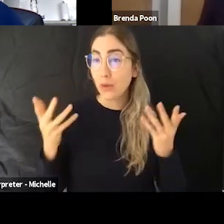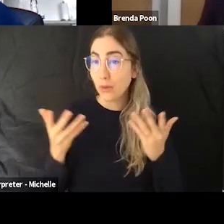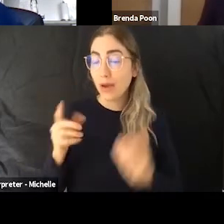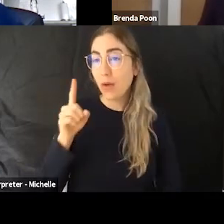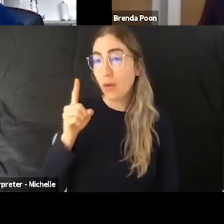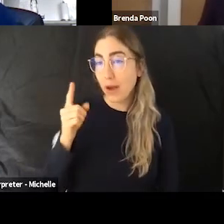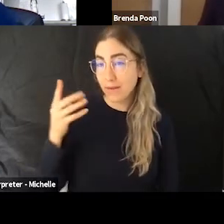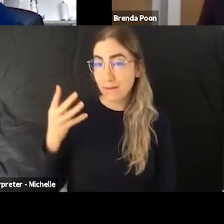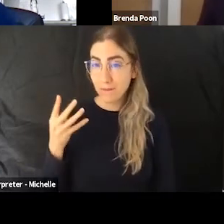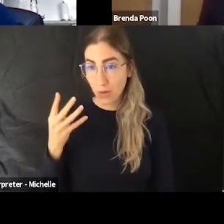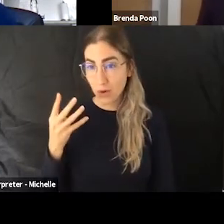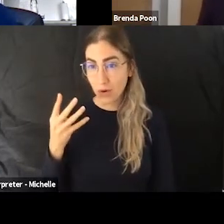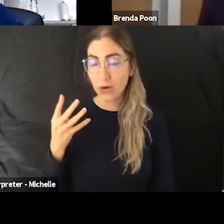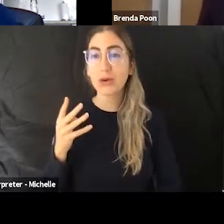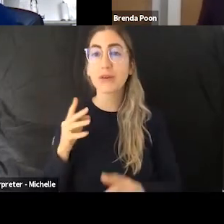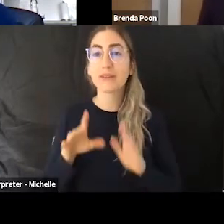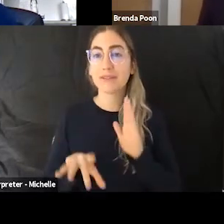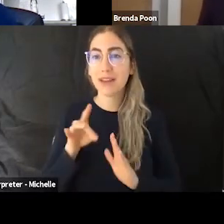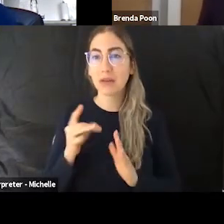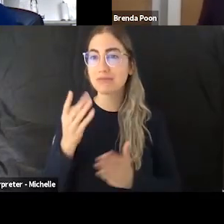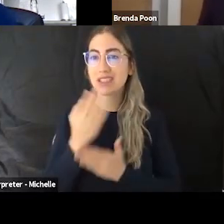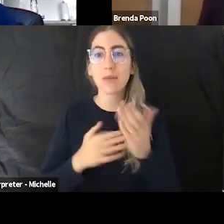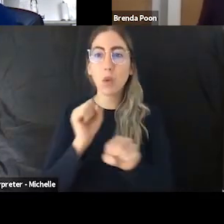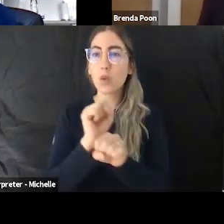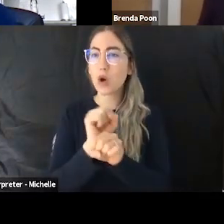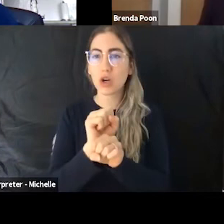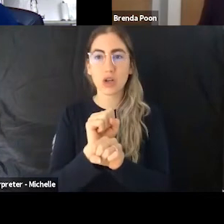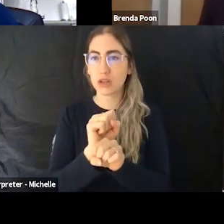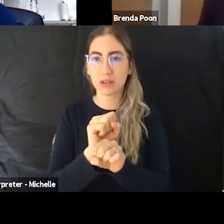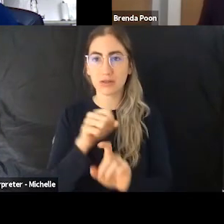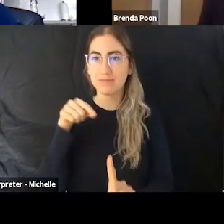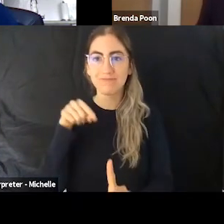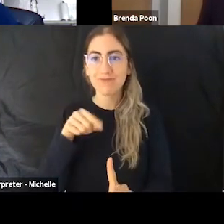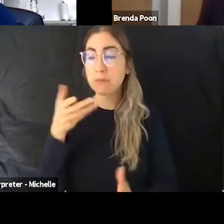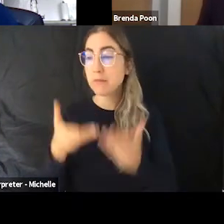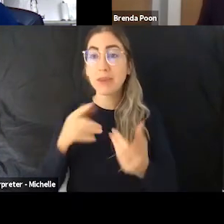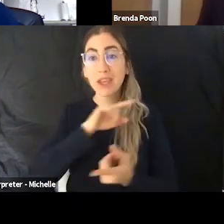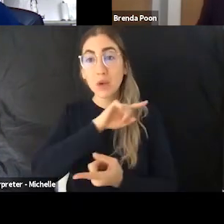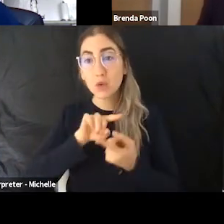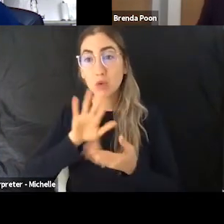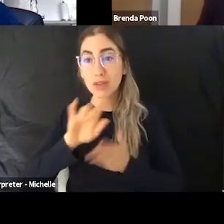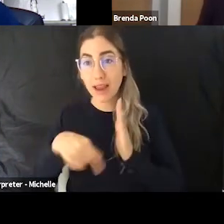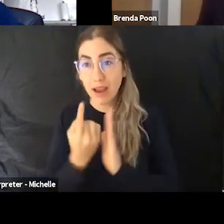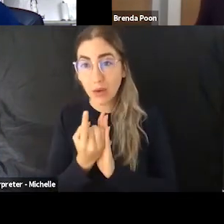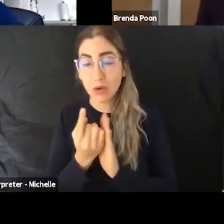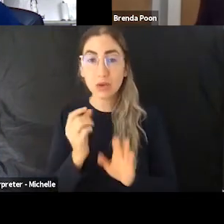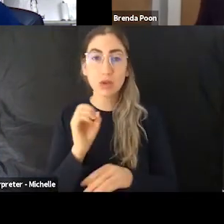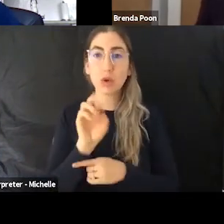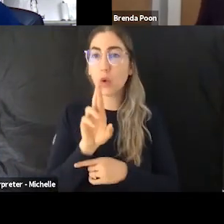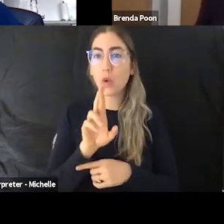DIFFICULTIES AROUND EMPLOYMENT EXPERIENCES AND GENERALLY SPEAKING, WE FOUND A QUARTER OF RESPONDENTS, ONE IN FOUR REPORTED SOME DIFFICULTIES IN EMPLOYMENT AND